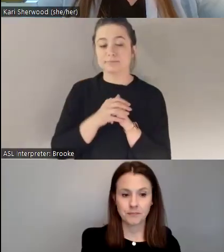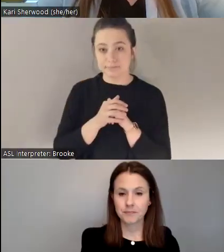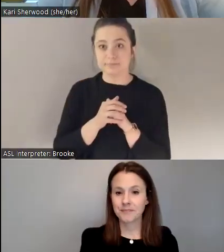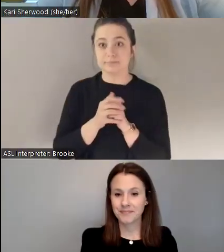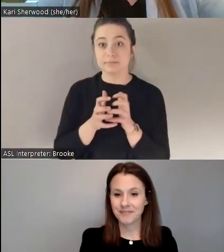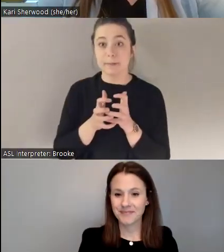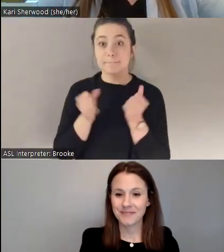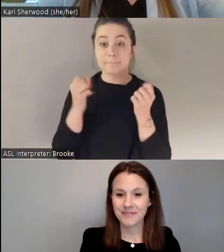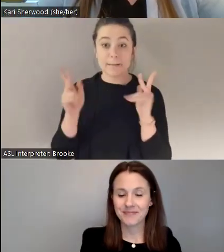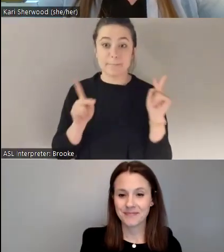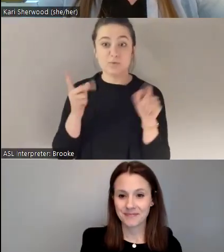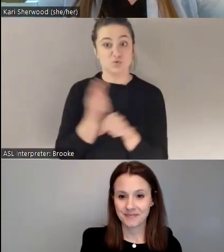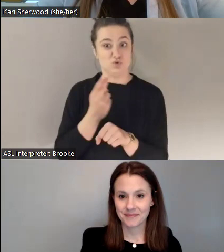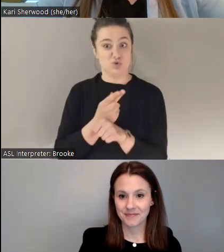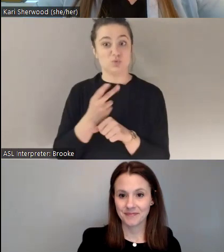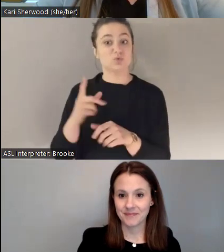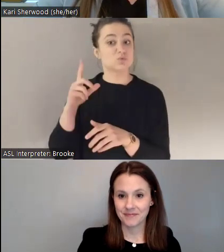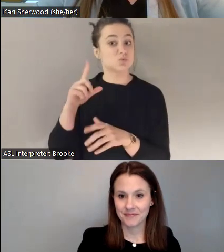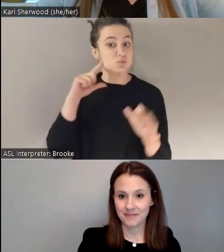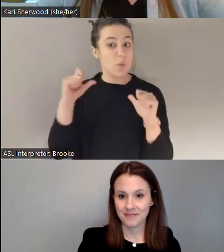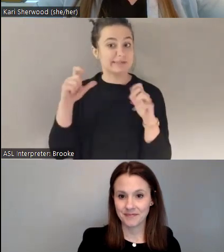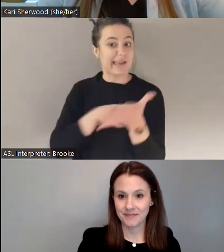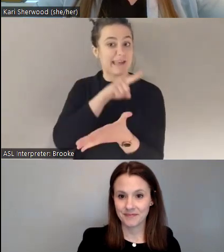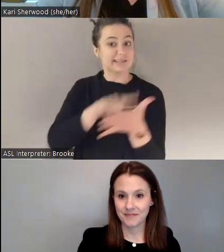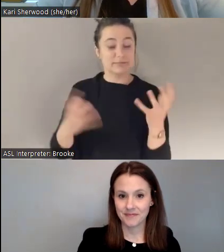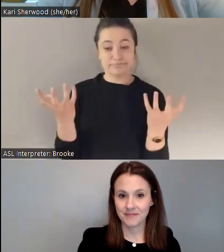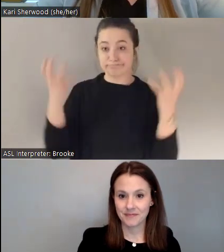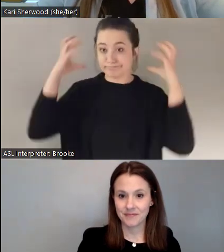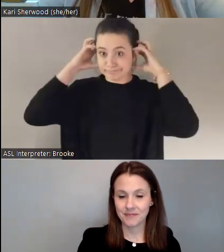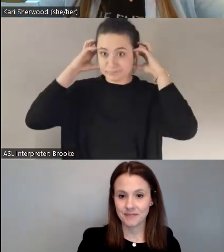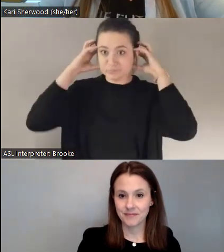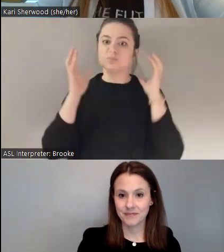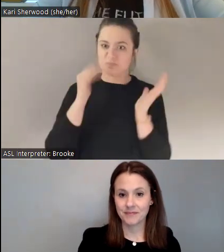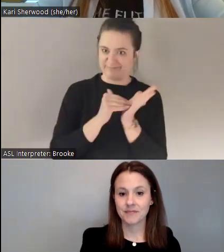to make up for this, so you might see people wearing noise cancelling headphones, although they're starting